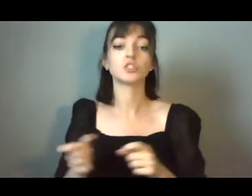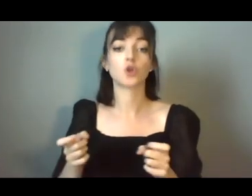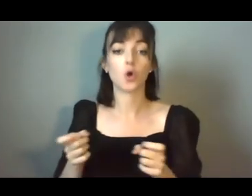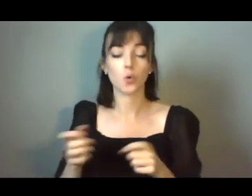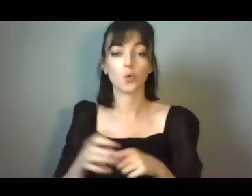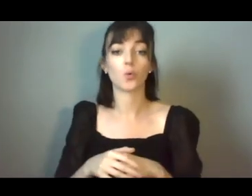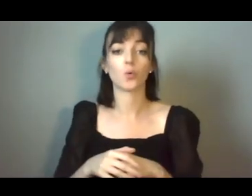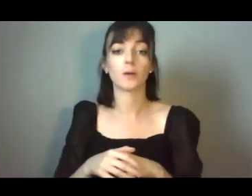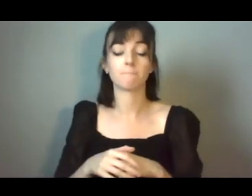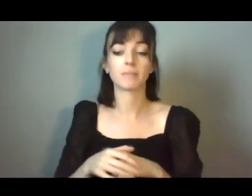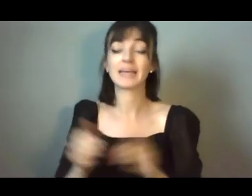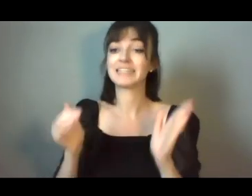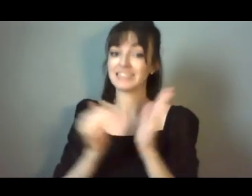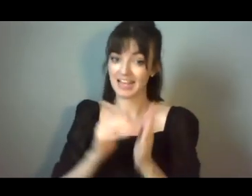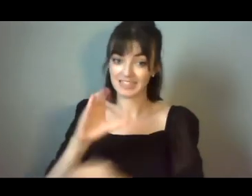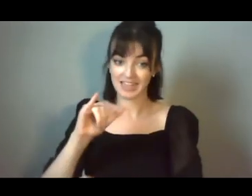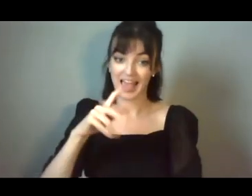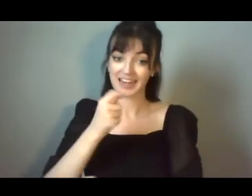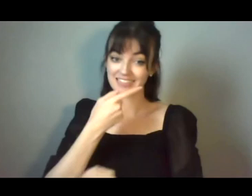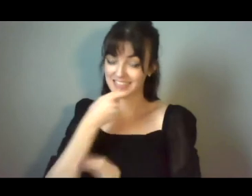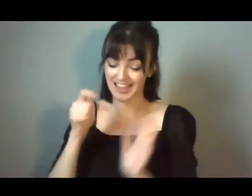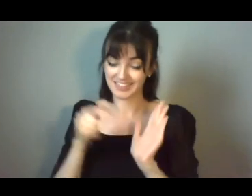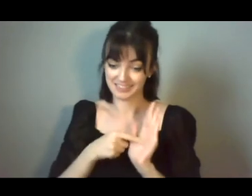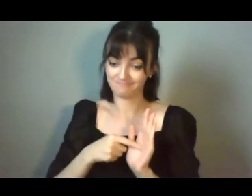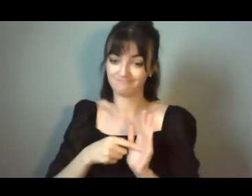although the act does still say that a statement is required from a solicitor,